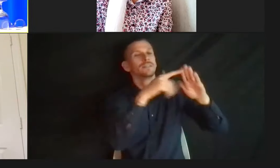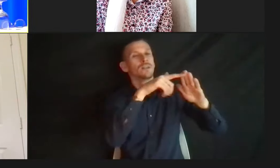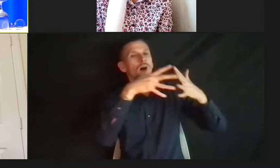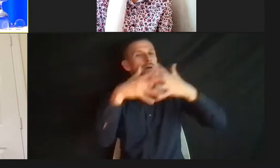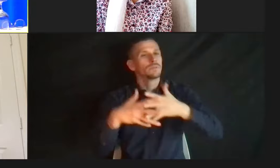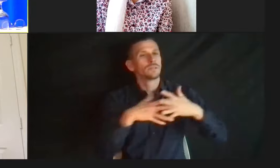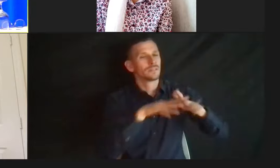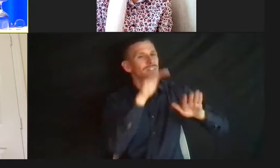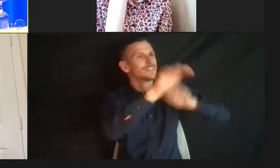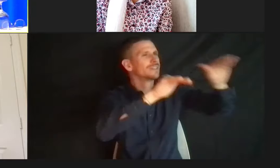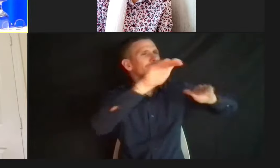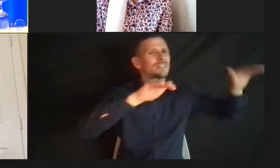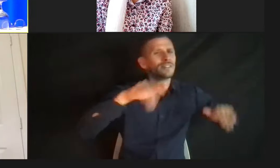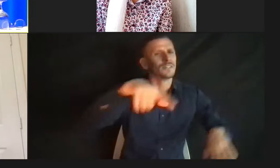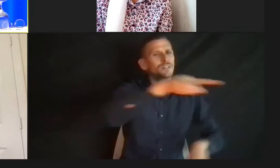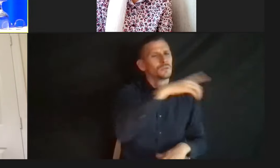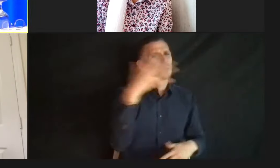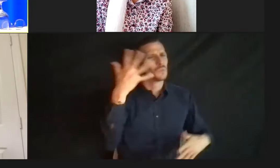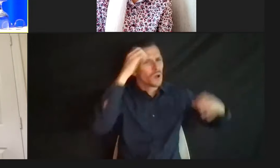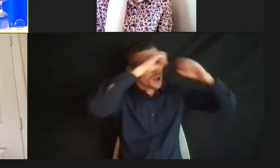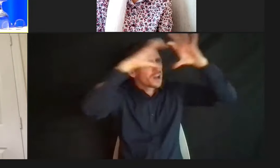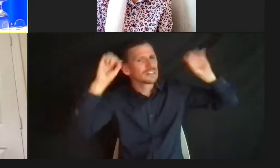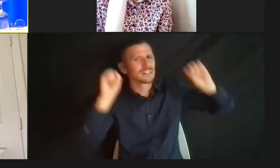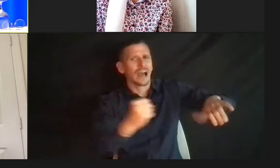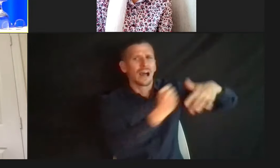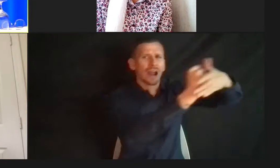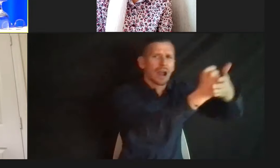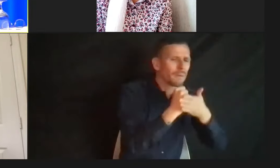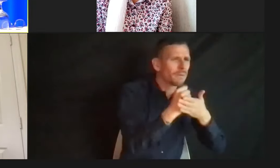mobilize and work in a more structured way. It already happens informally.